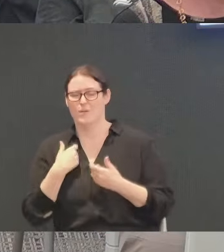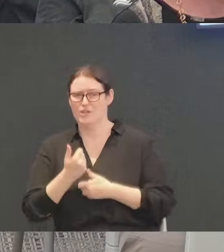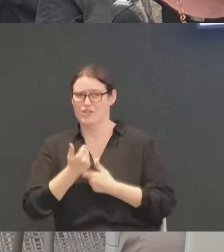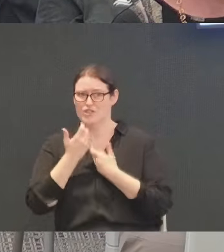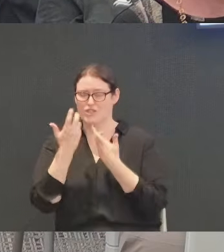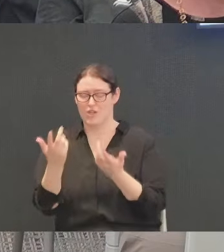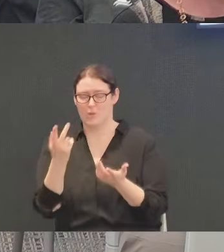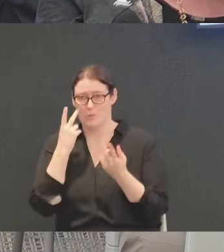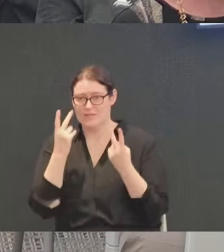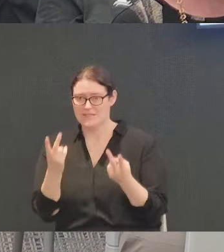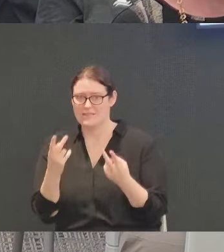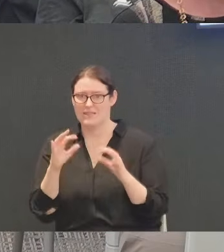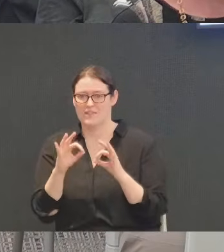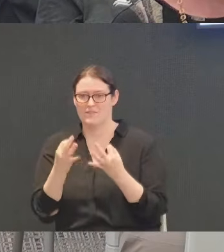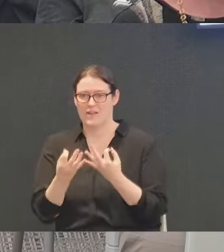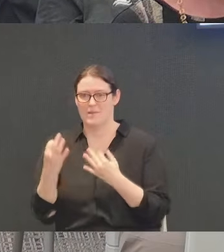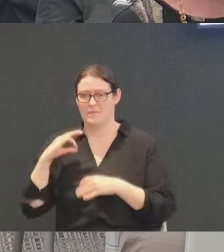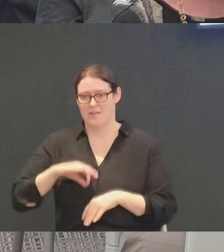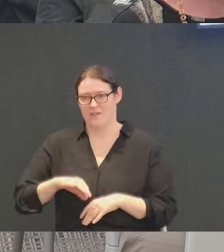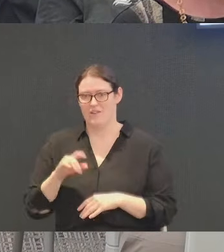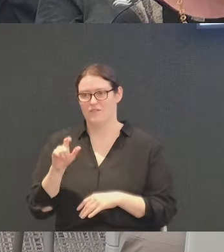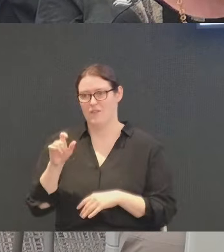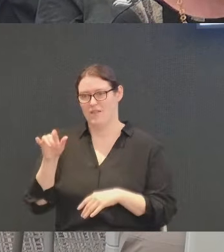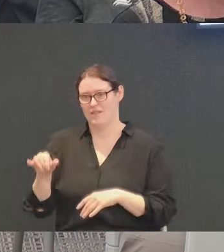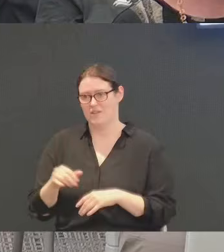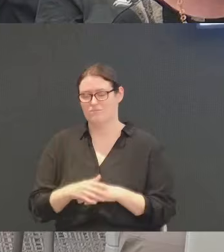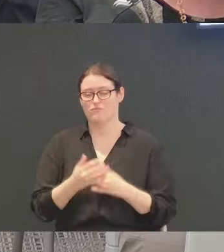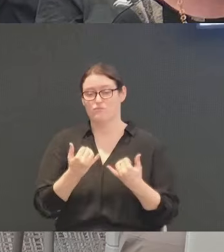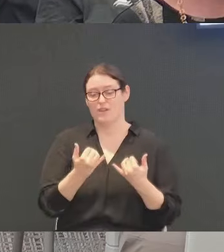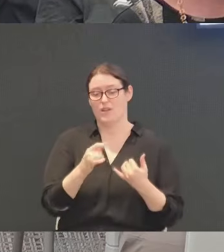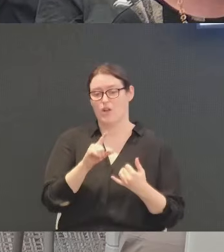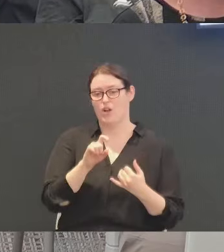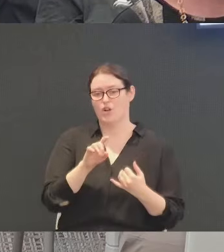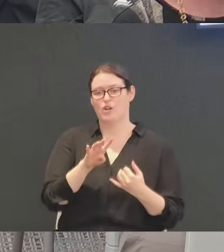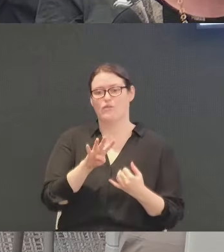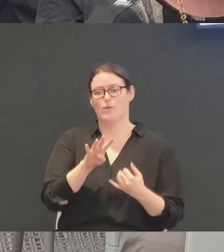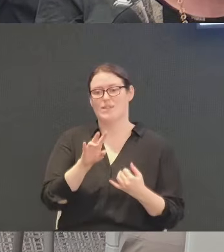we serve. Currently, we have 146 children placed through Hamilton County in our foster homes and